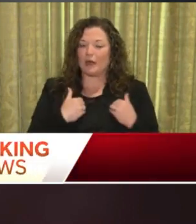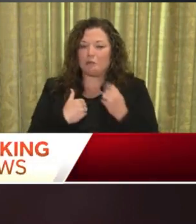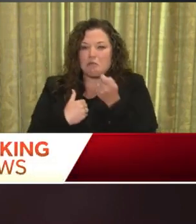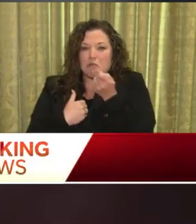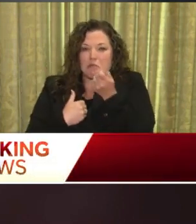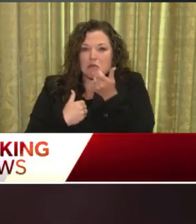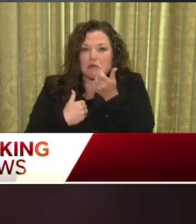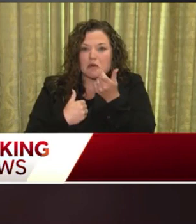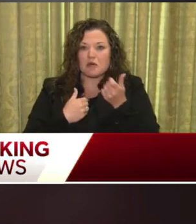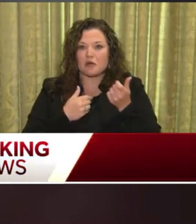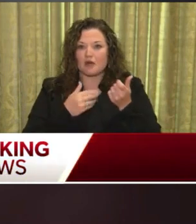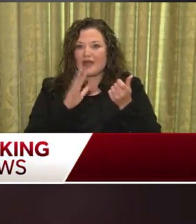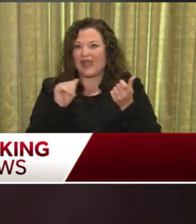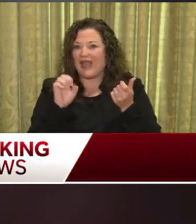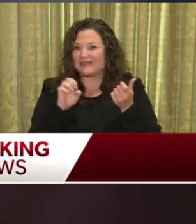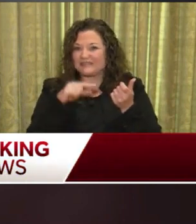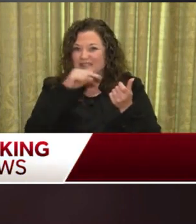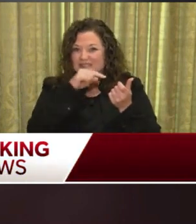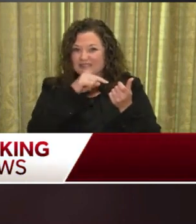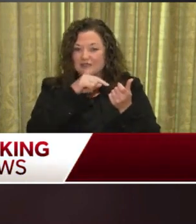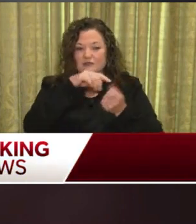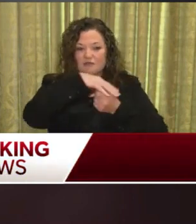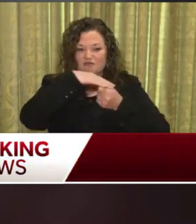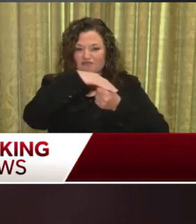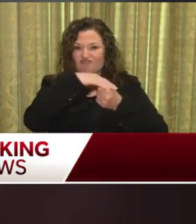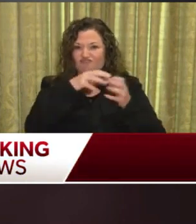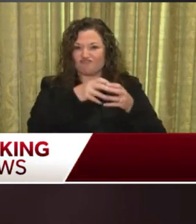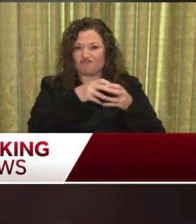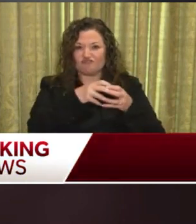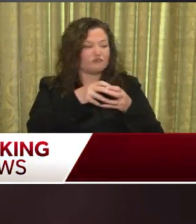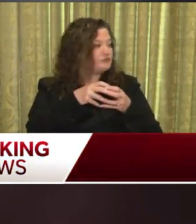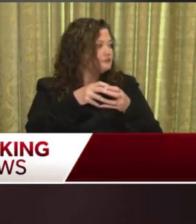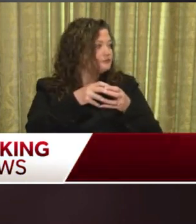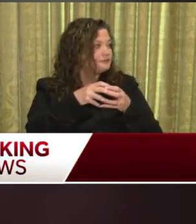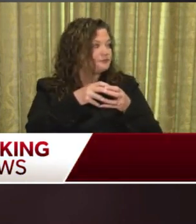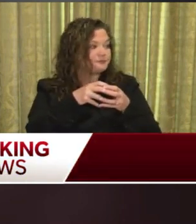ITAS W IN AN EARLY TEIM FRAME DAN THAT WAS IN MAY THIRTY FIRST.